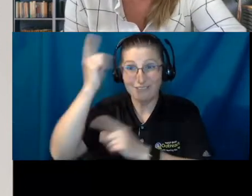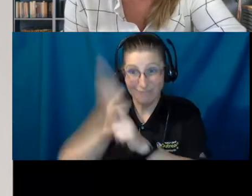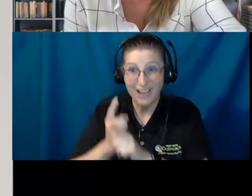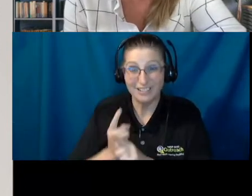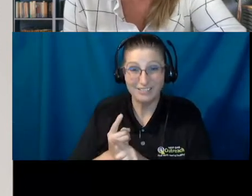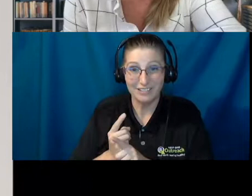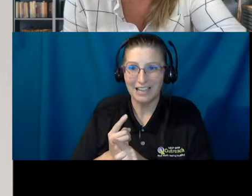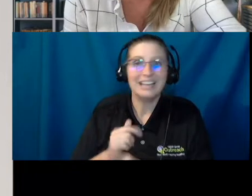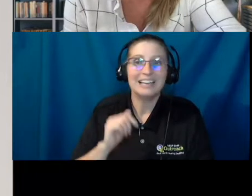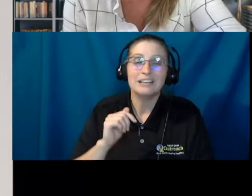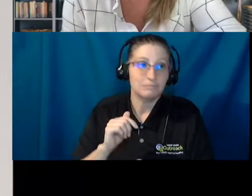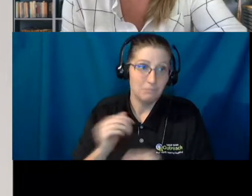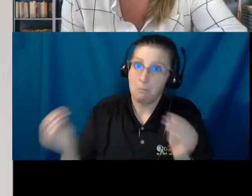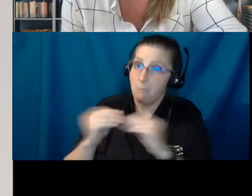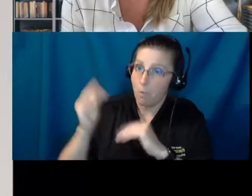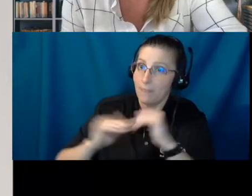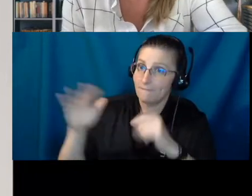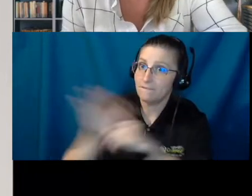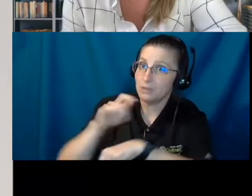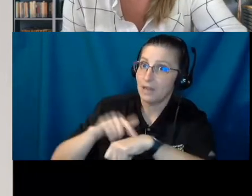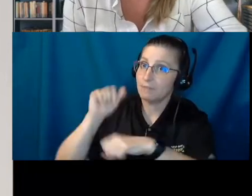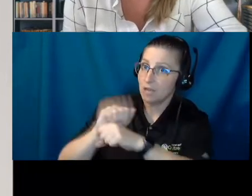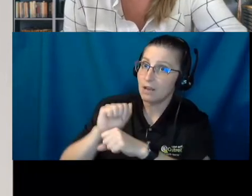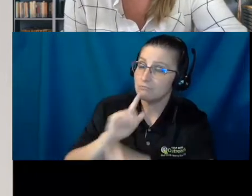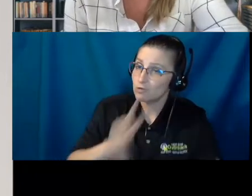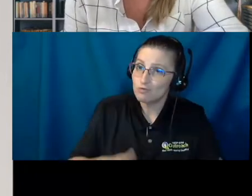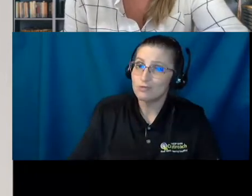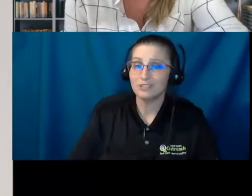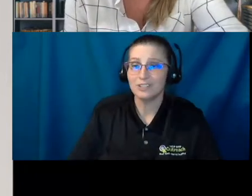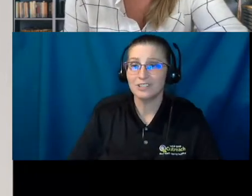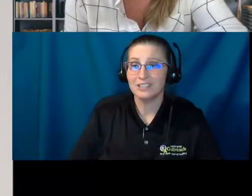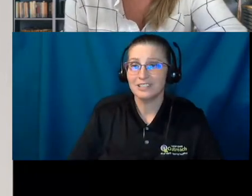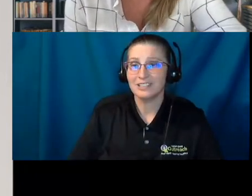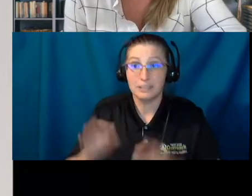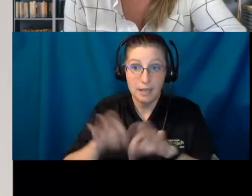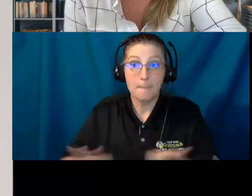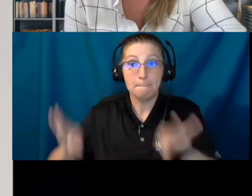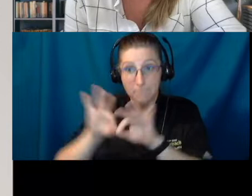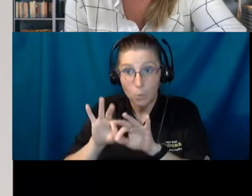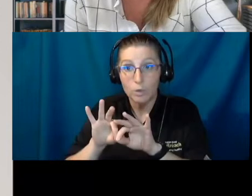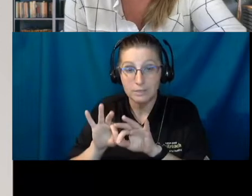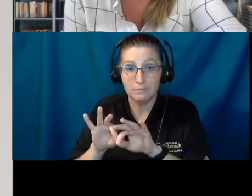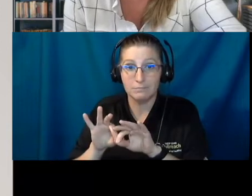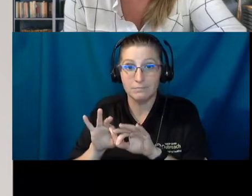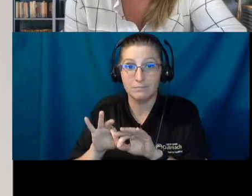than a full time job. And it's just so important that you know, you like being in your community,